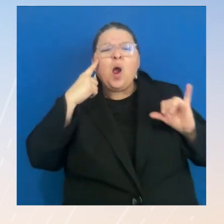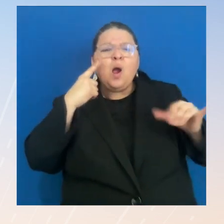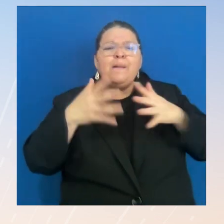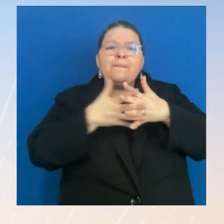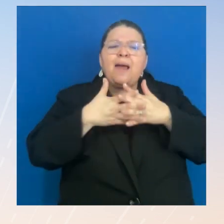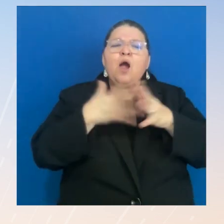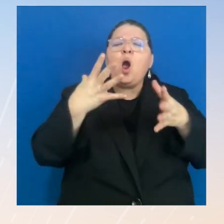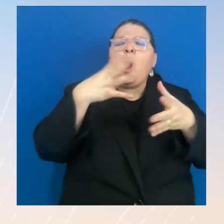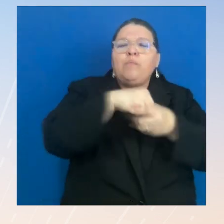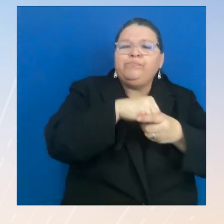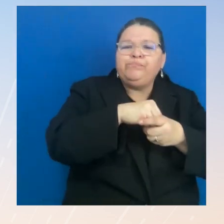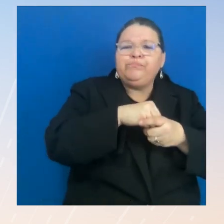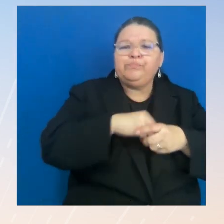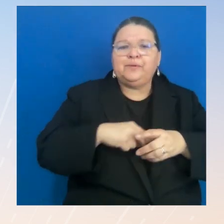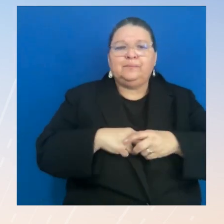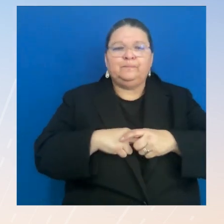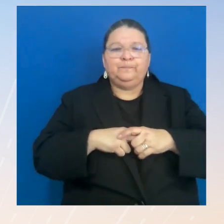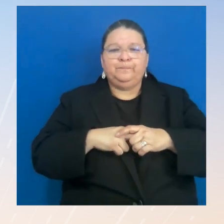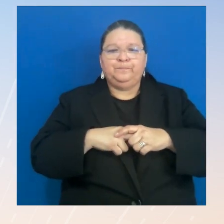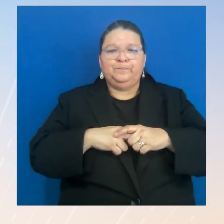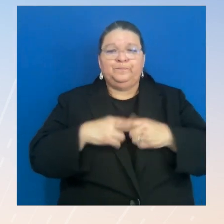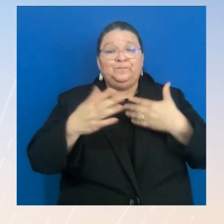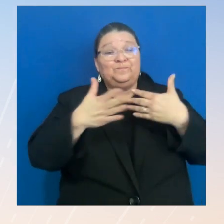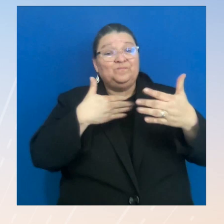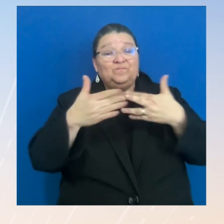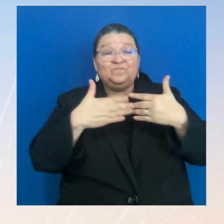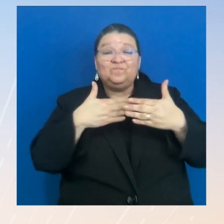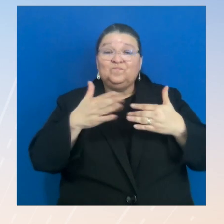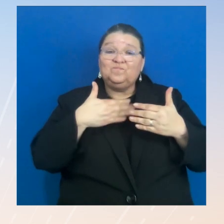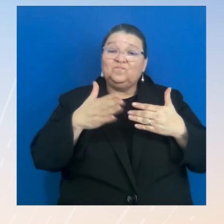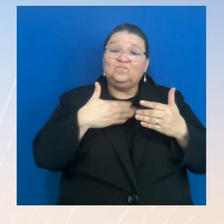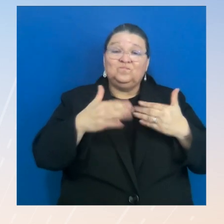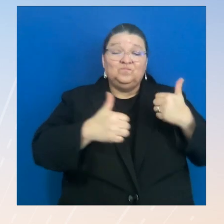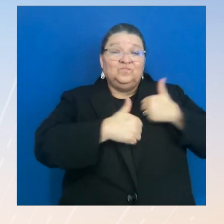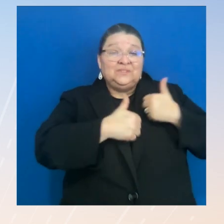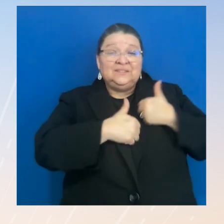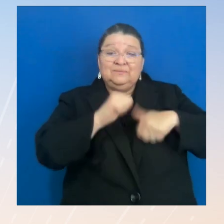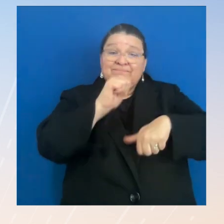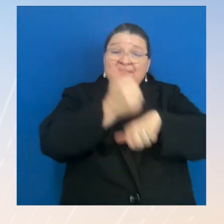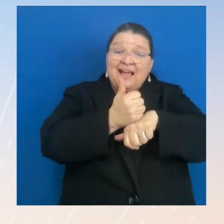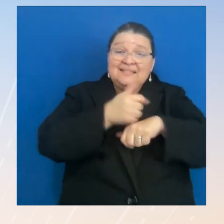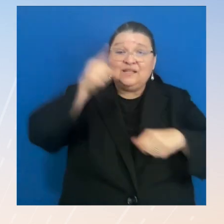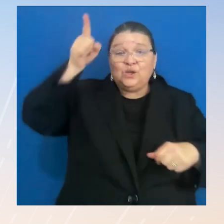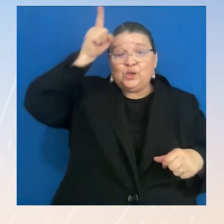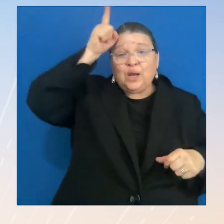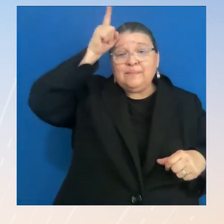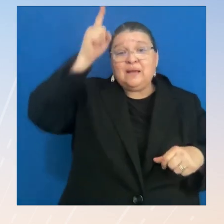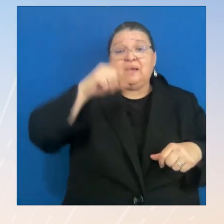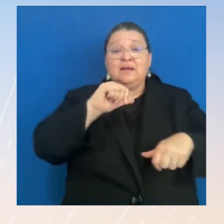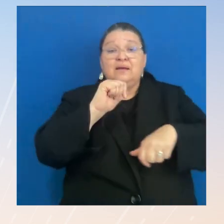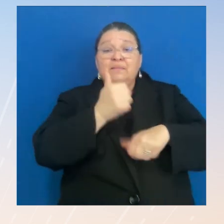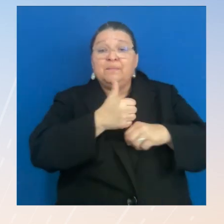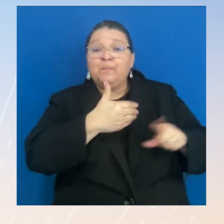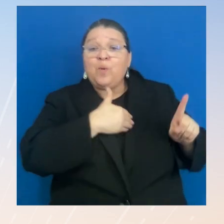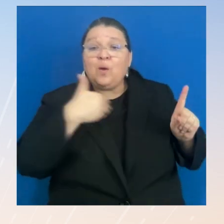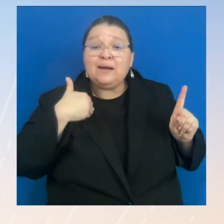even a base in Germany makes that base a legitimate military target, and they don't want to take that risk? Is that what you're telling us?